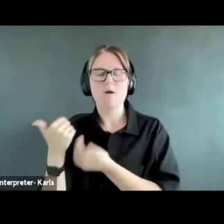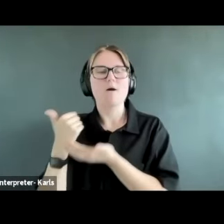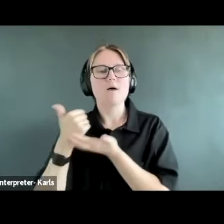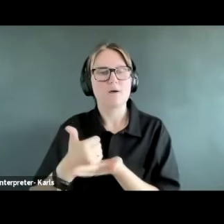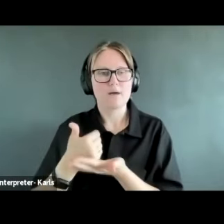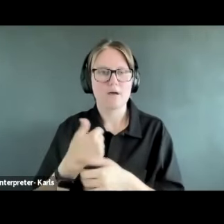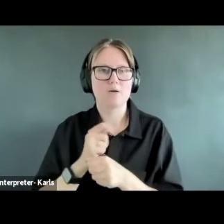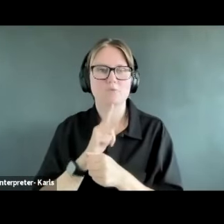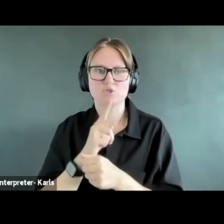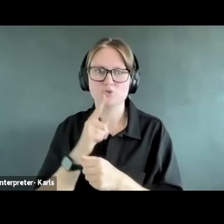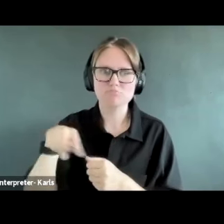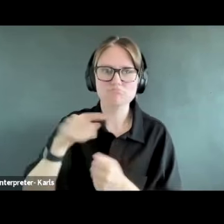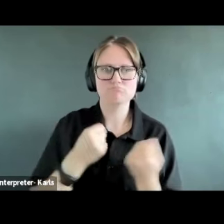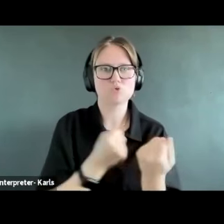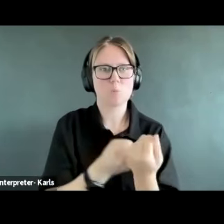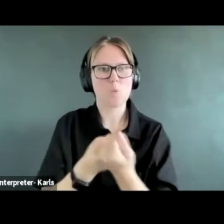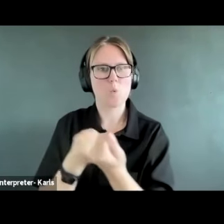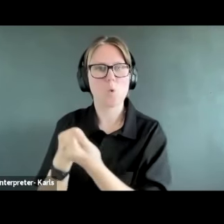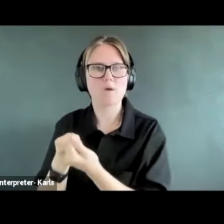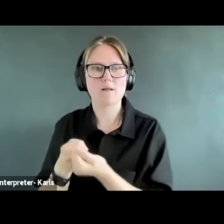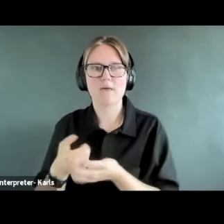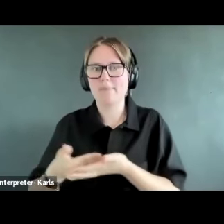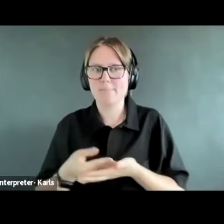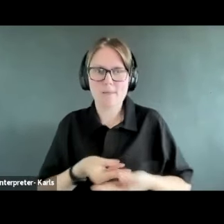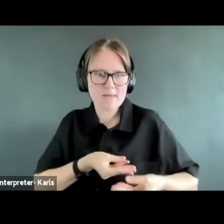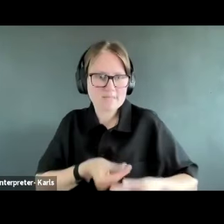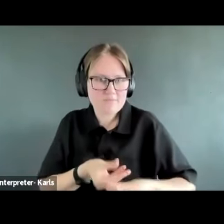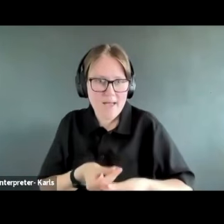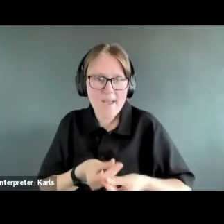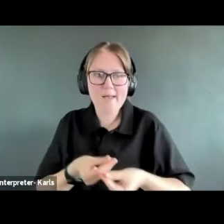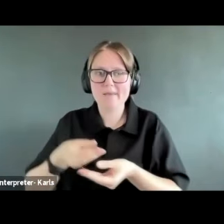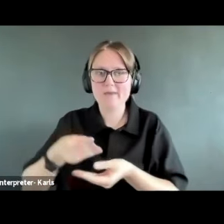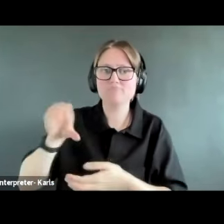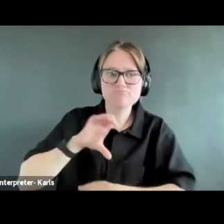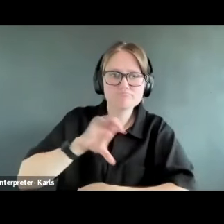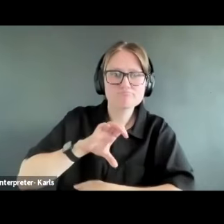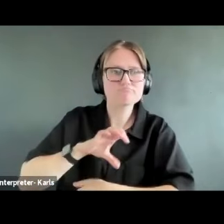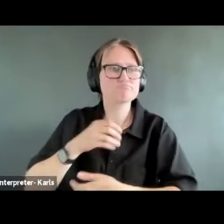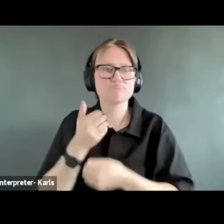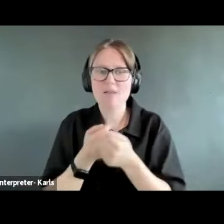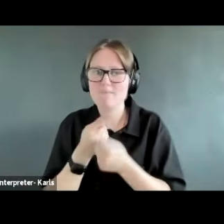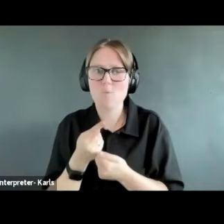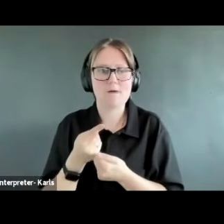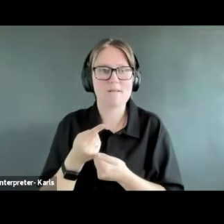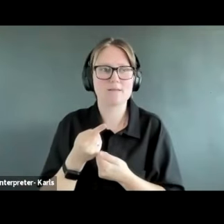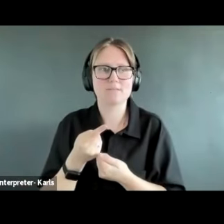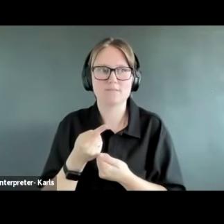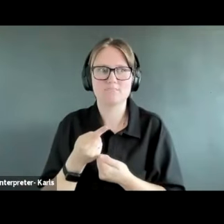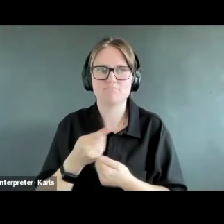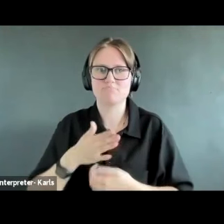is supported, baby is fed, and everybody is happy. And I just really look forward to being